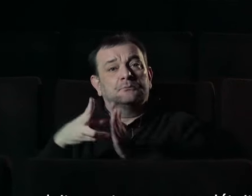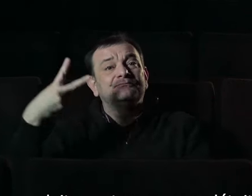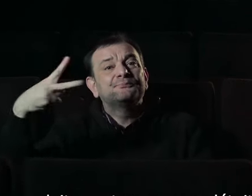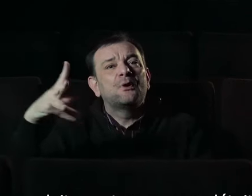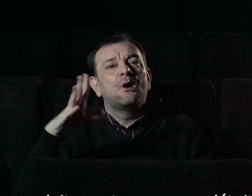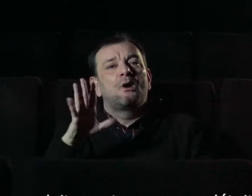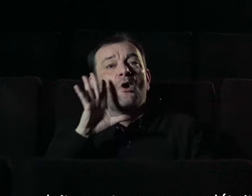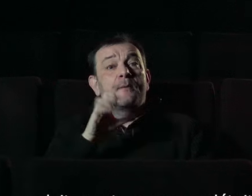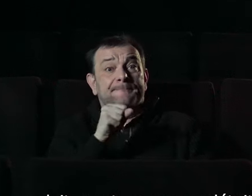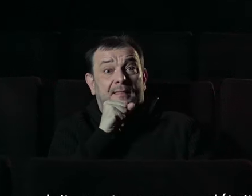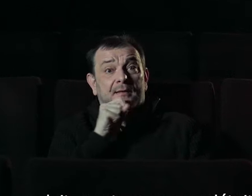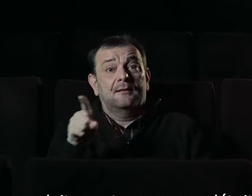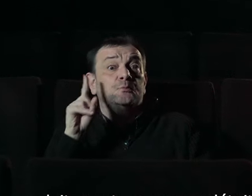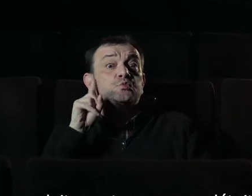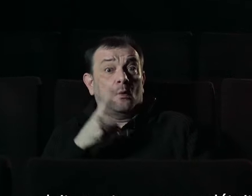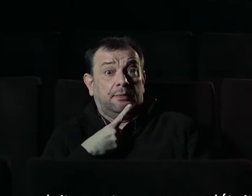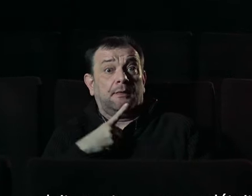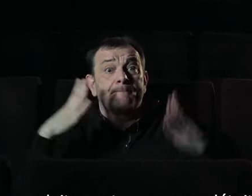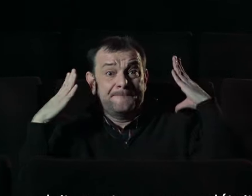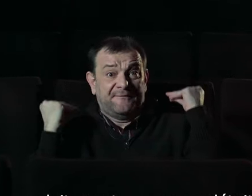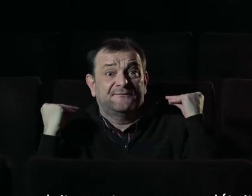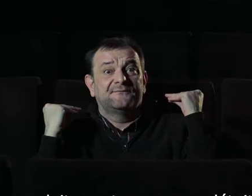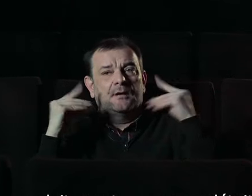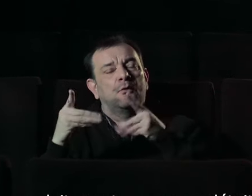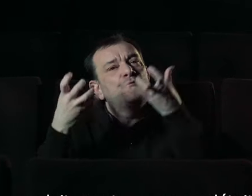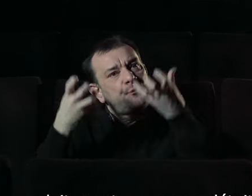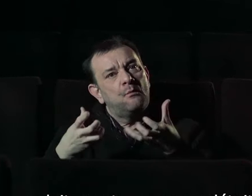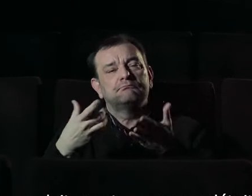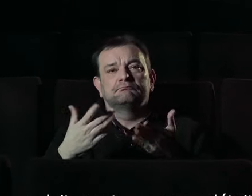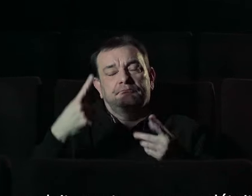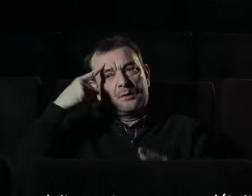wanted to show what it was like to go deaf.